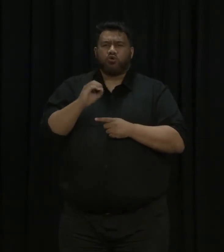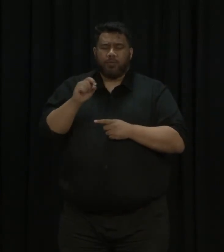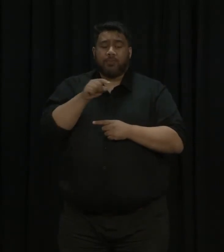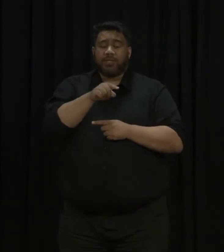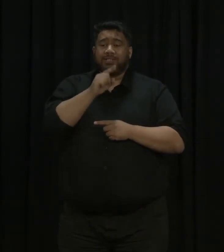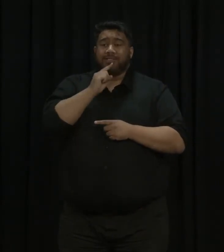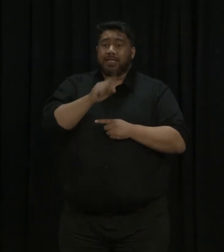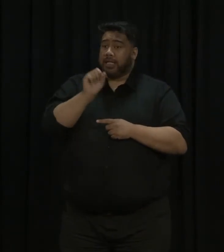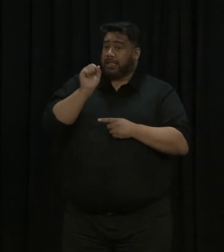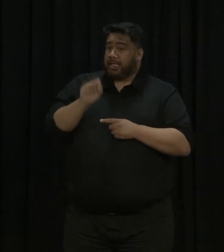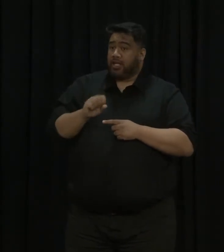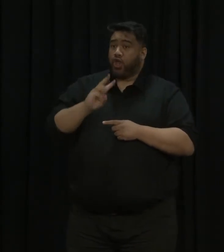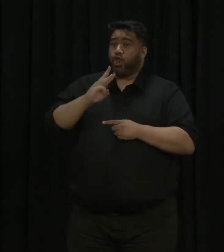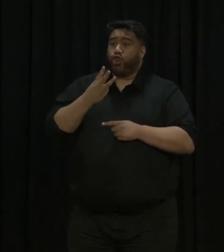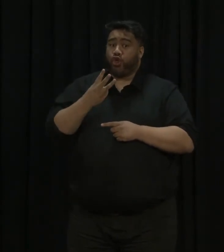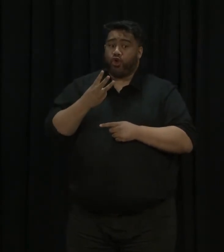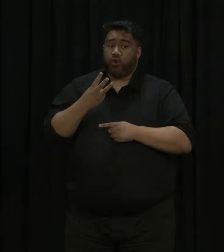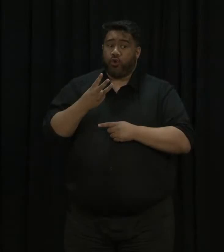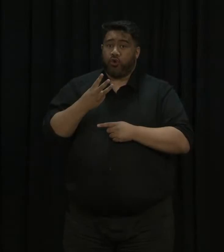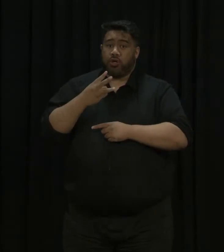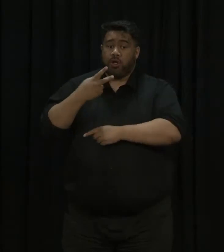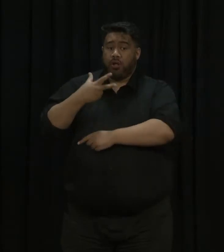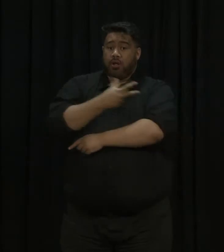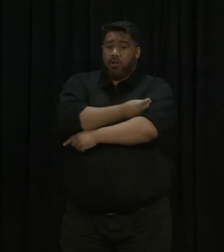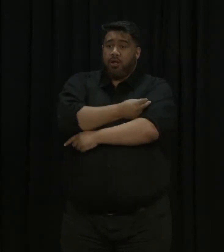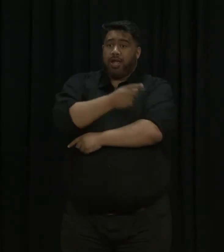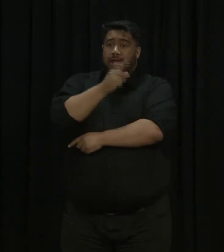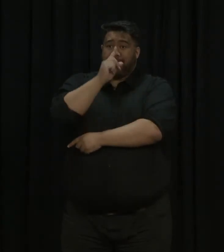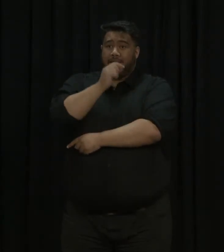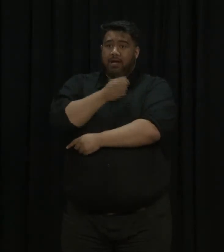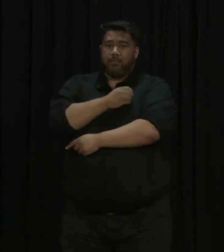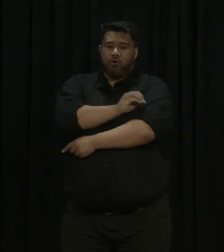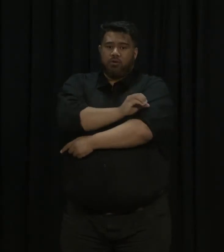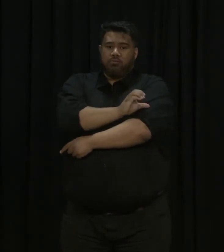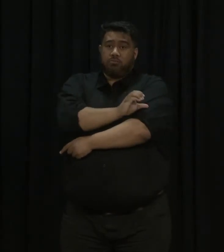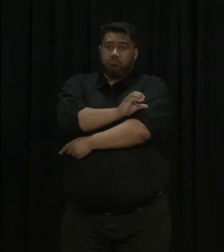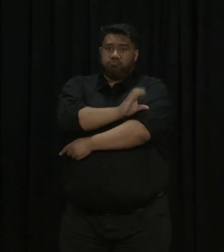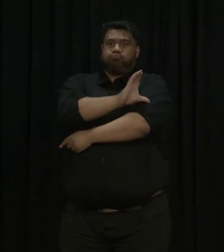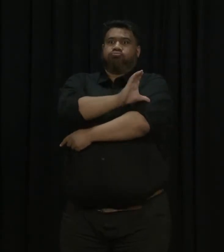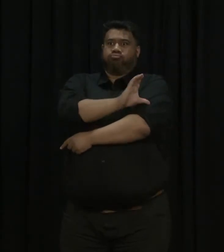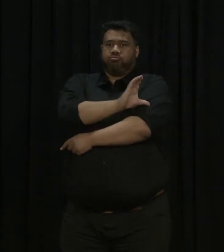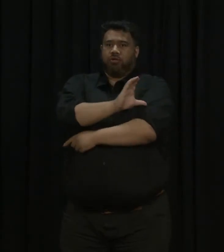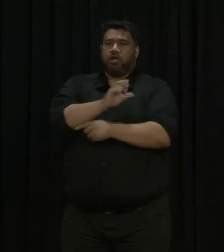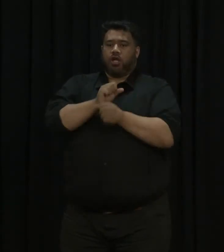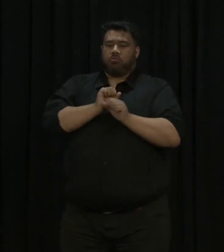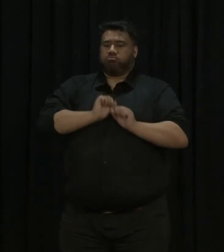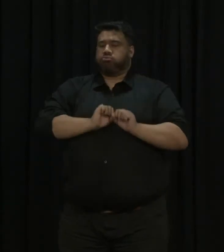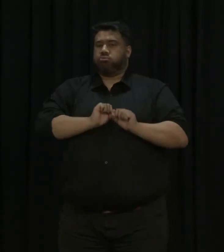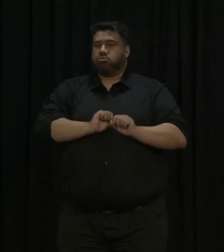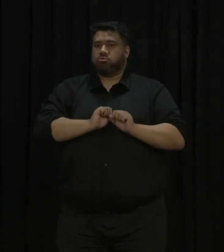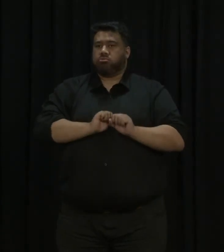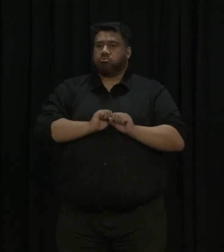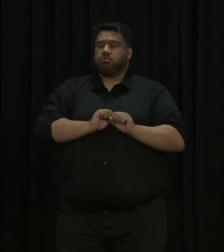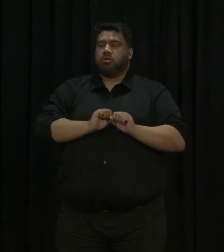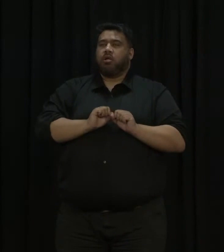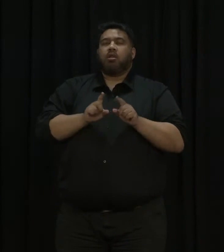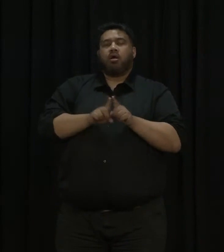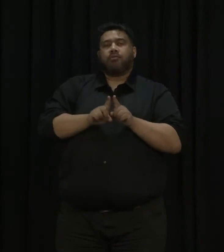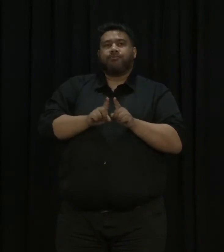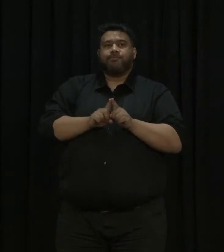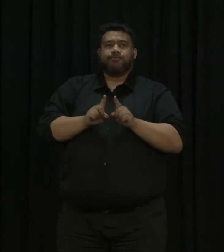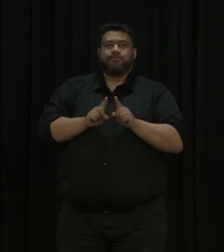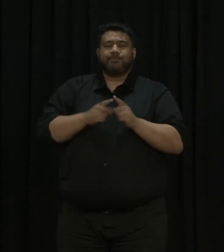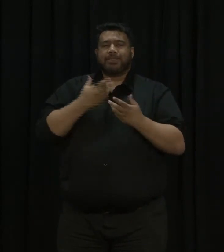by Pfizer on 21 October.